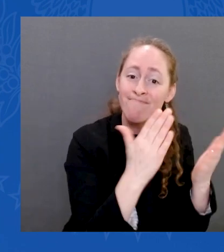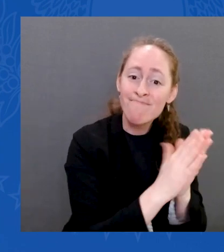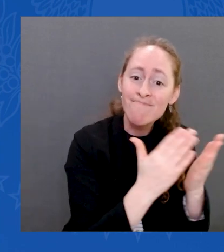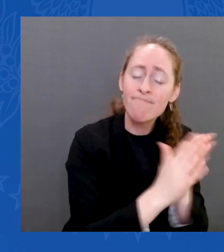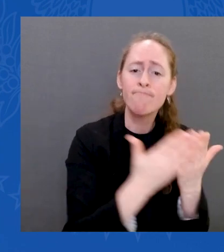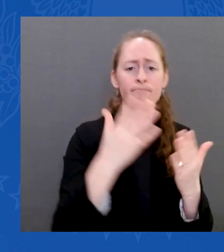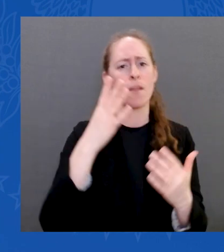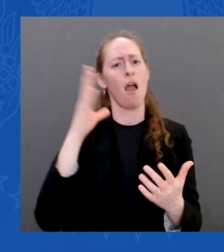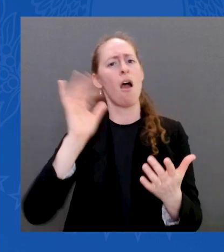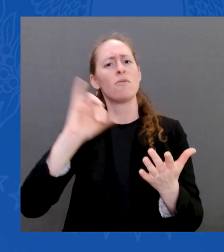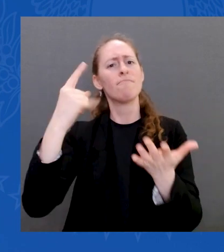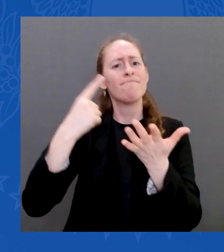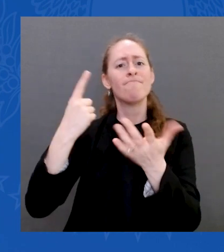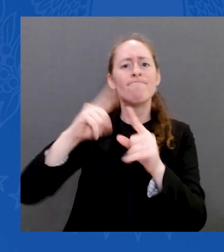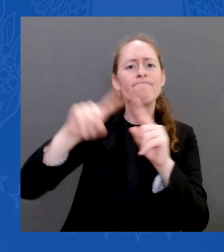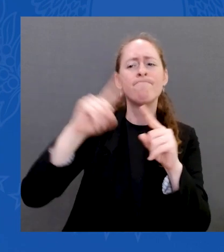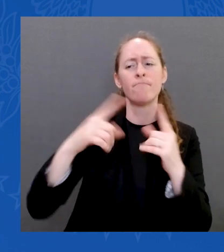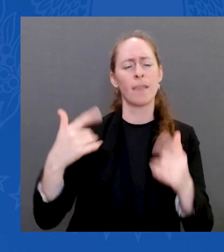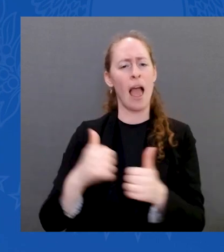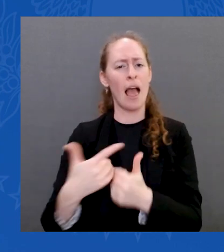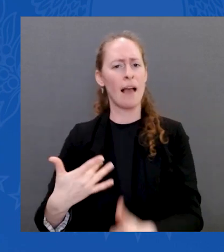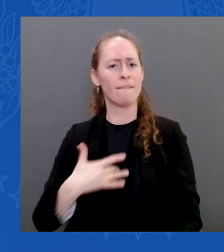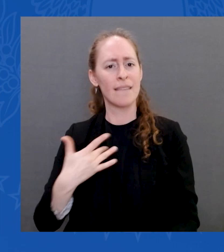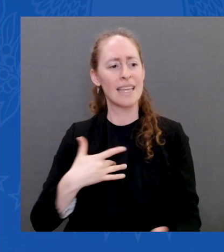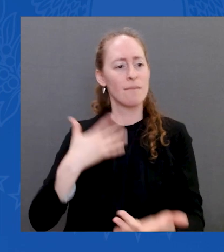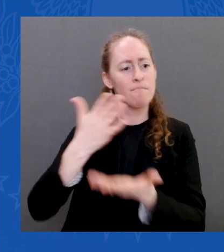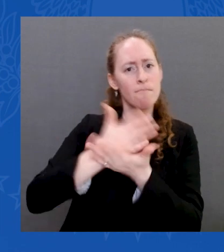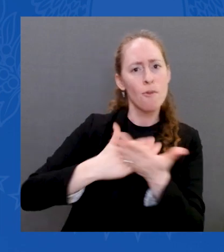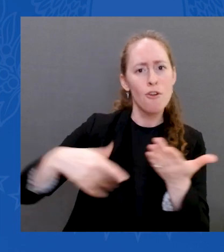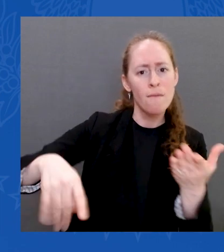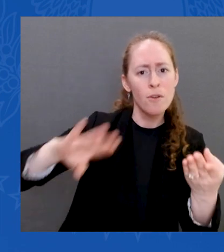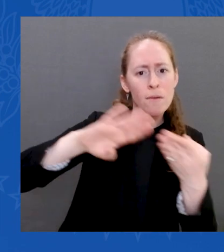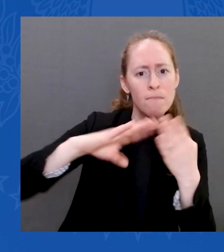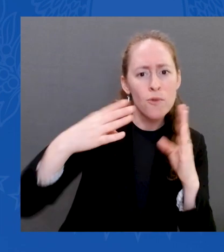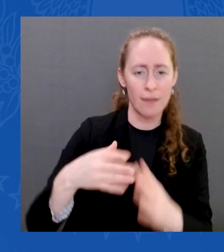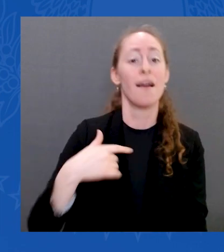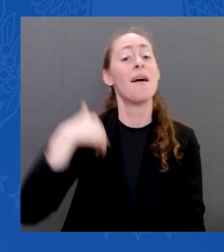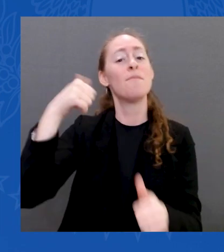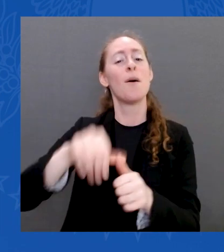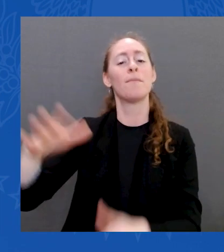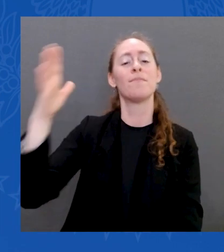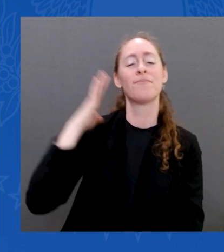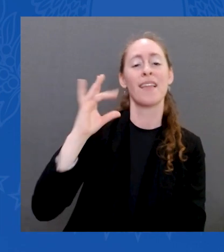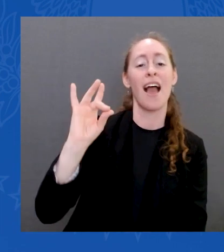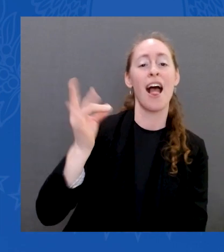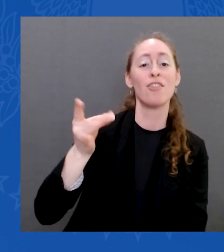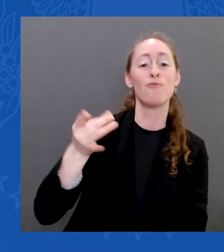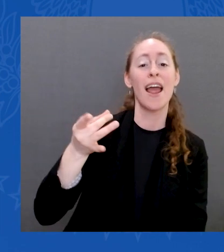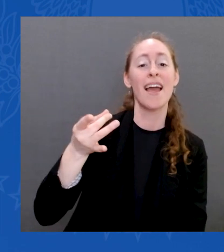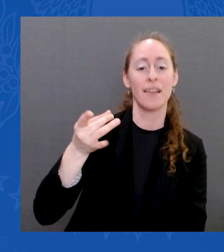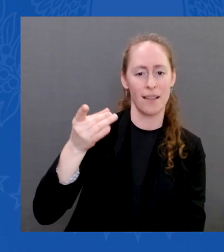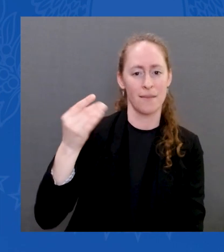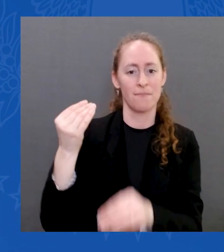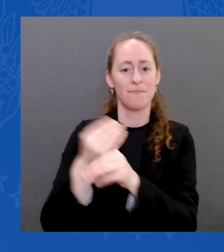It was also my eighth grade math teacher, Mr. Larry Thomas, the first black male teacher I ever had.